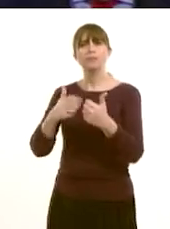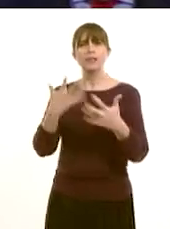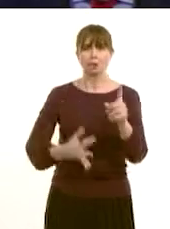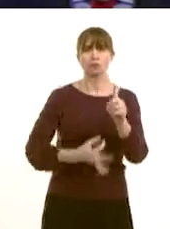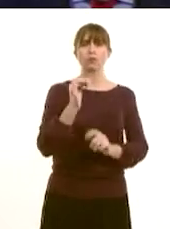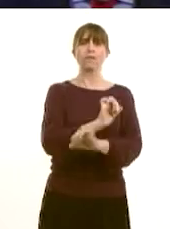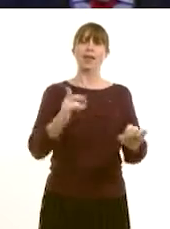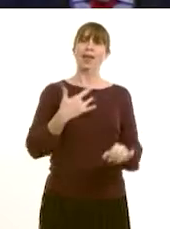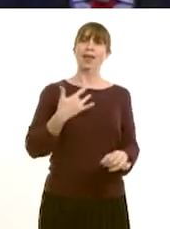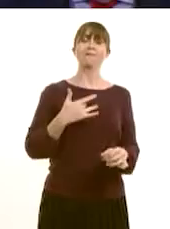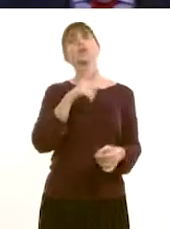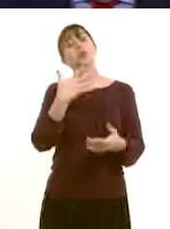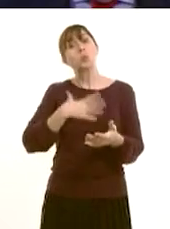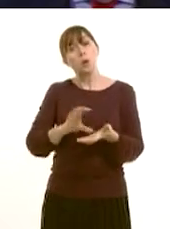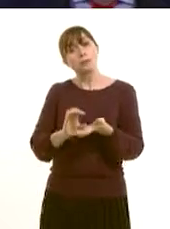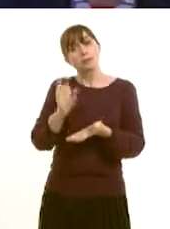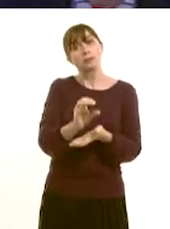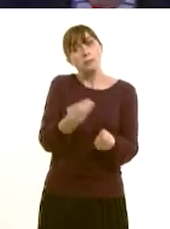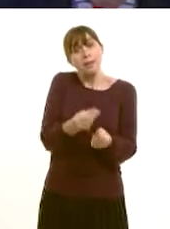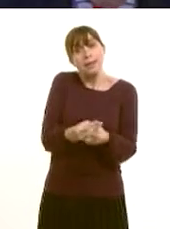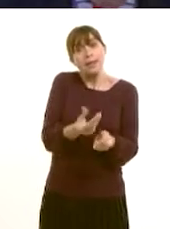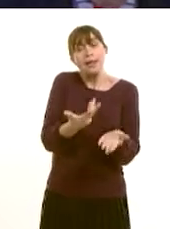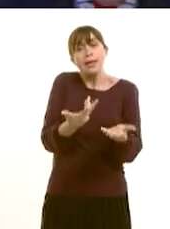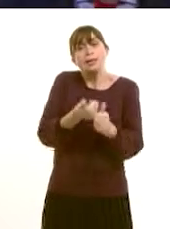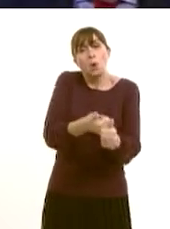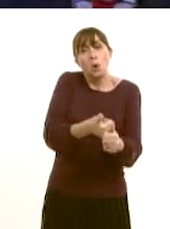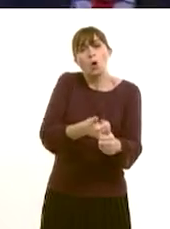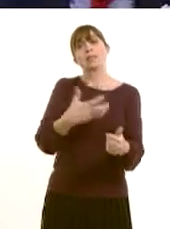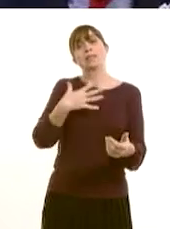To quality for this support, First Minister, parents must register for free school meals.